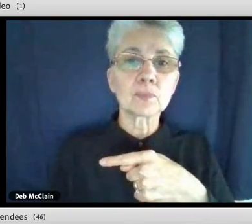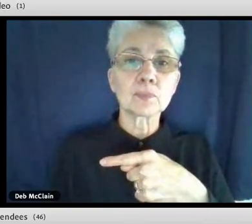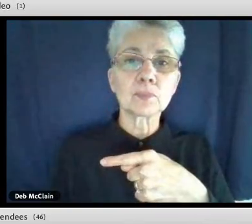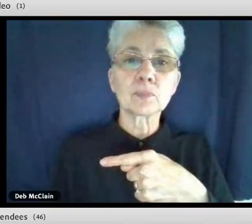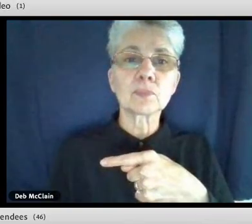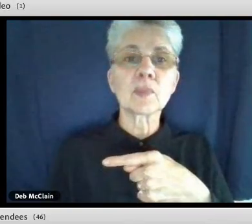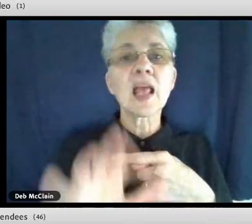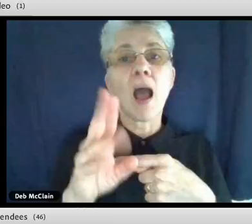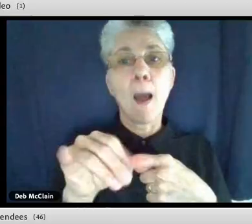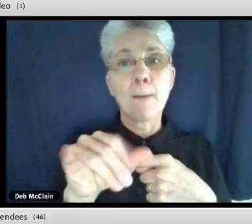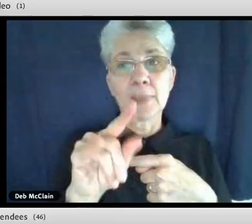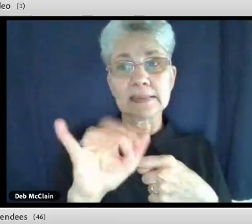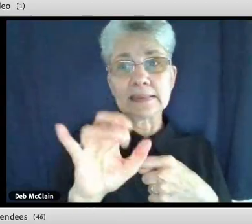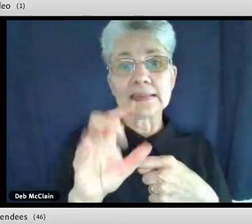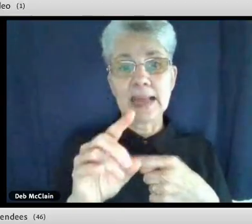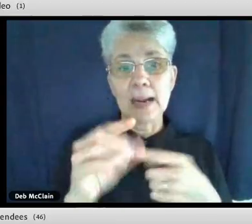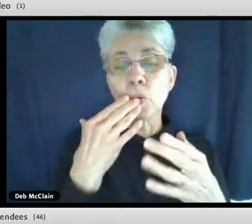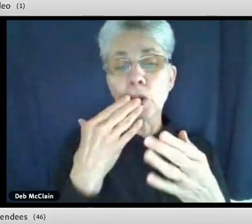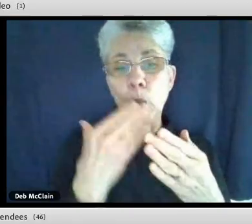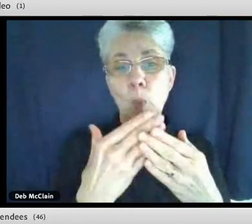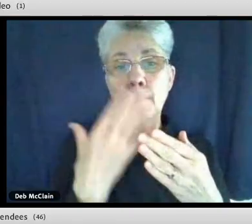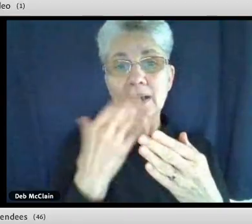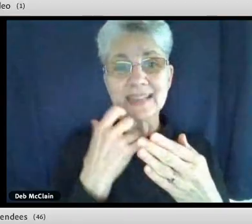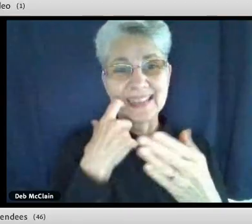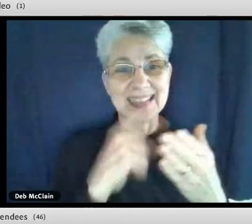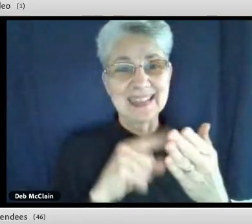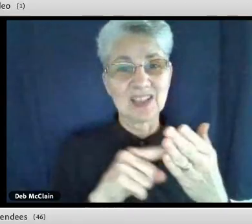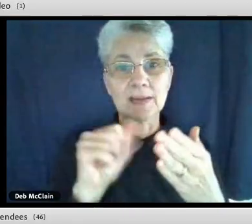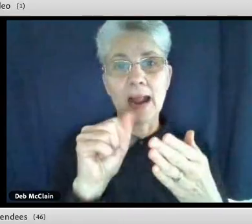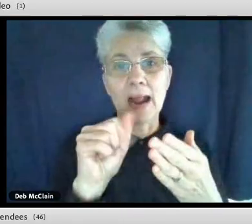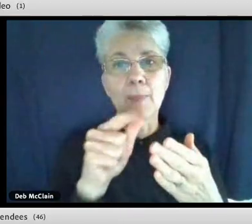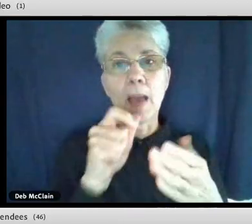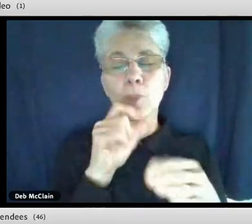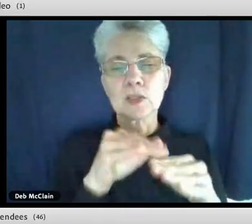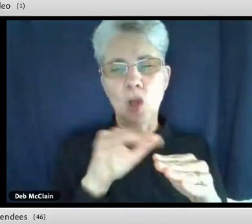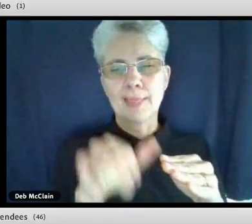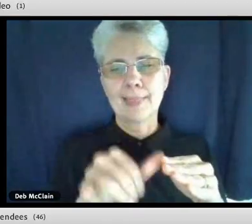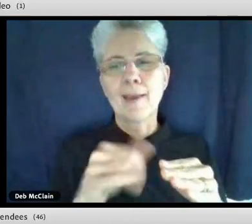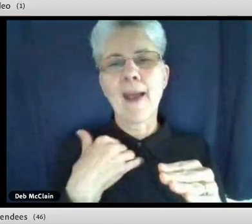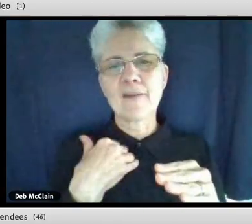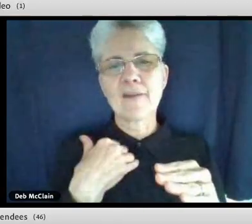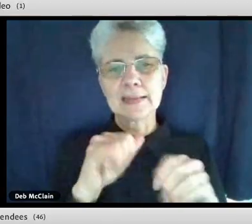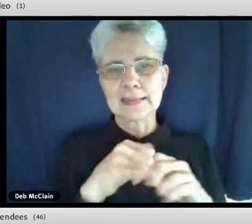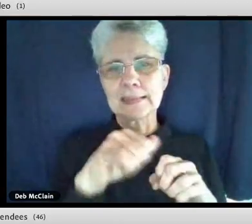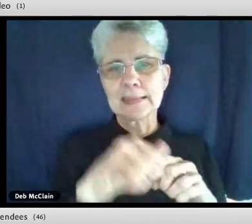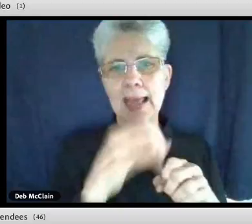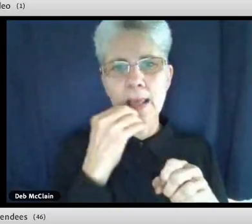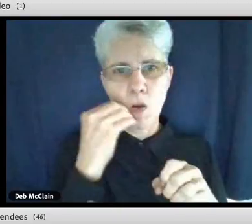and this is updated pretty good because I just checked, and Alabama was on there as having a stay-at-home.